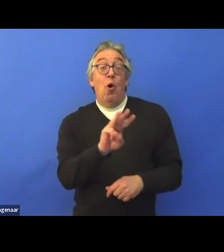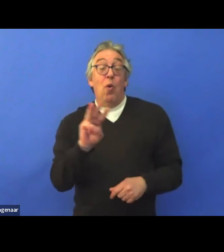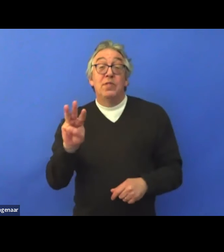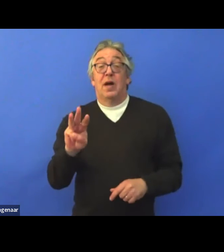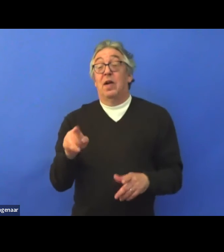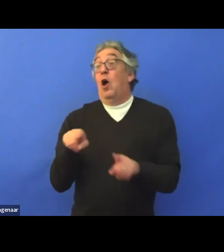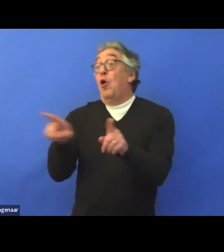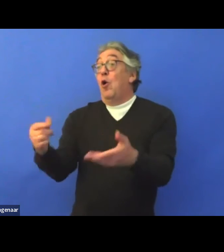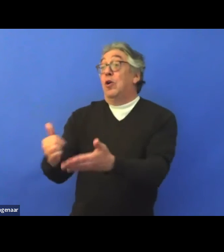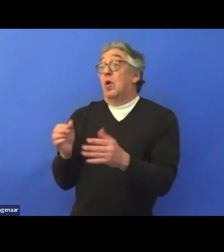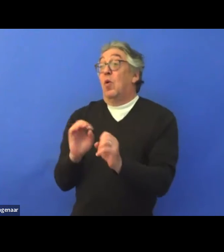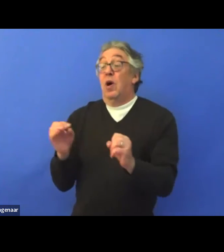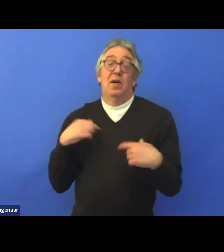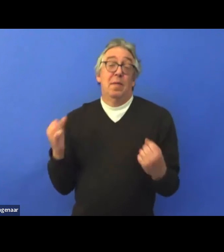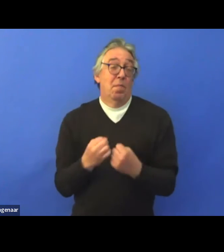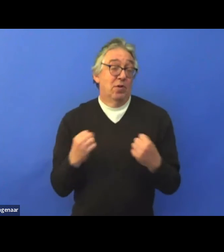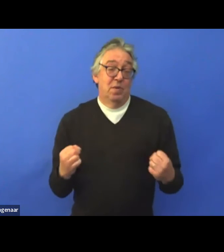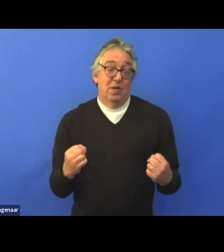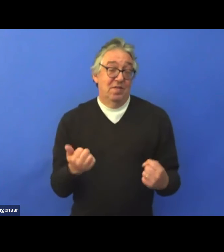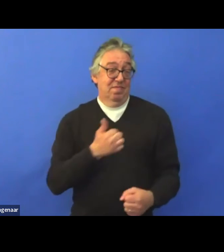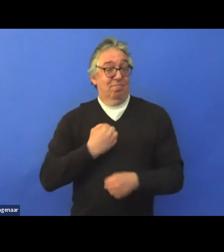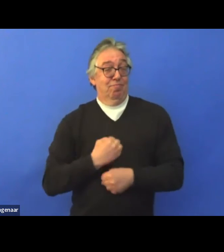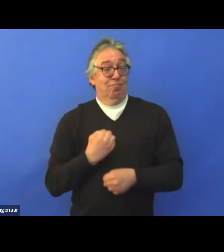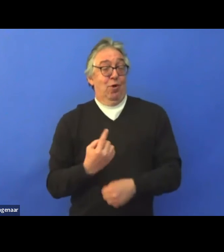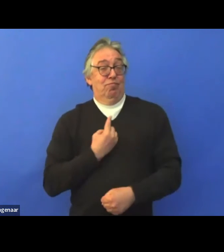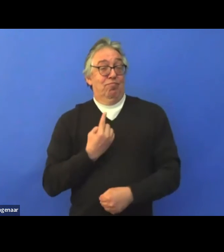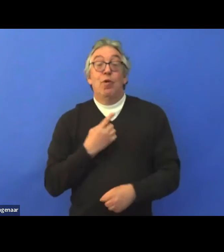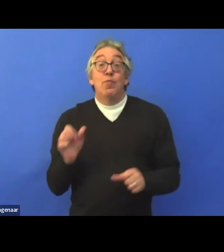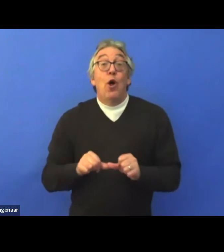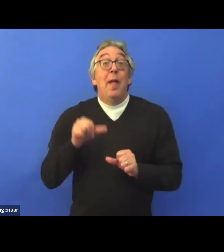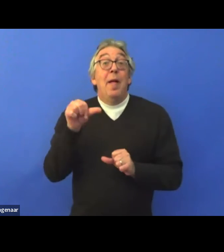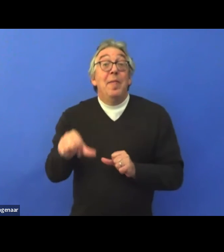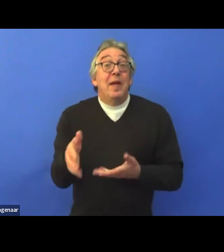Before going to the next section, where we'll focus on the learnings